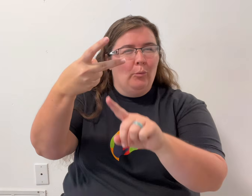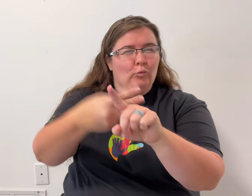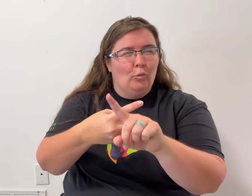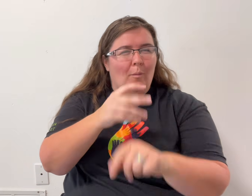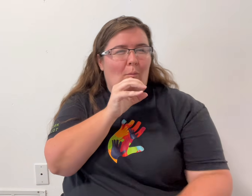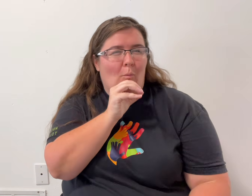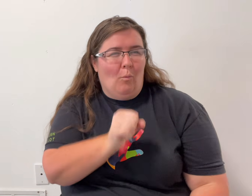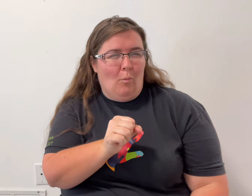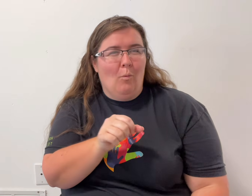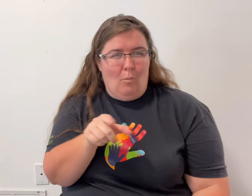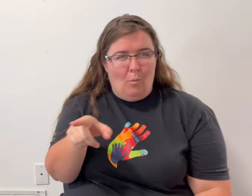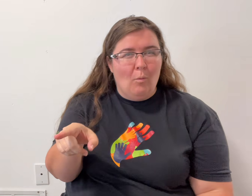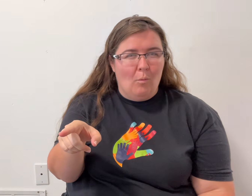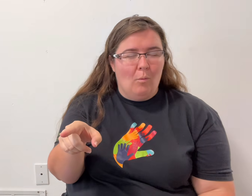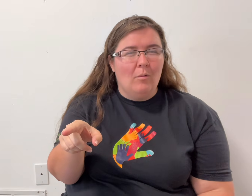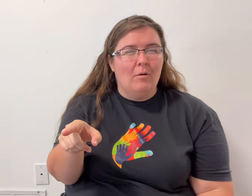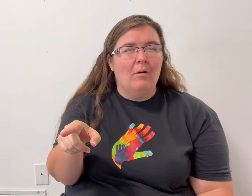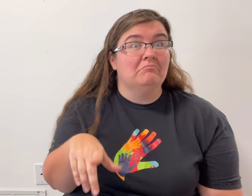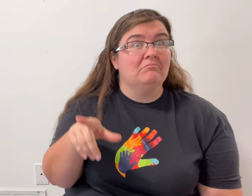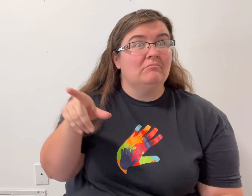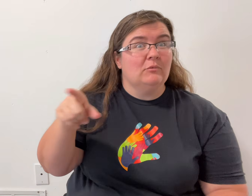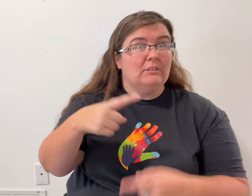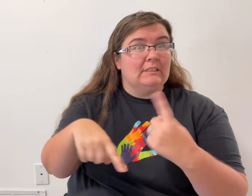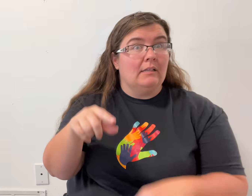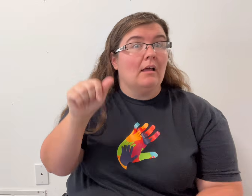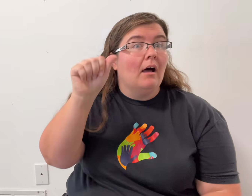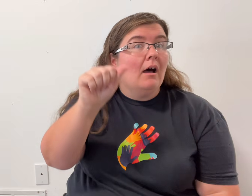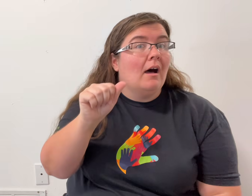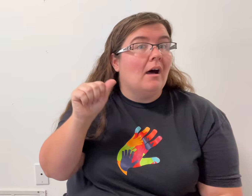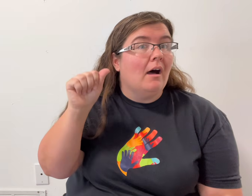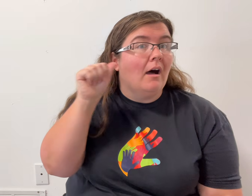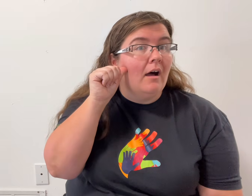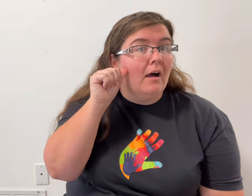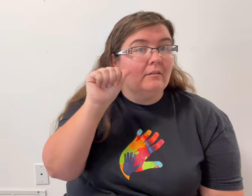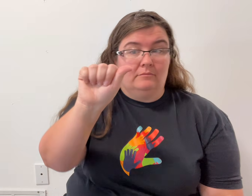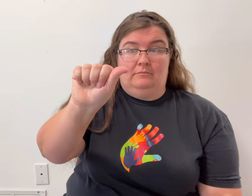So, TWO-MONTH OLD [the baby] Then she signs this: